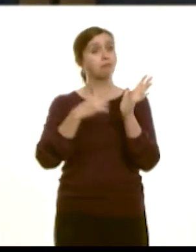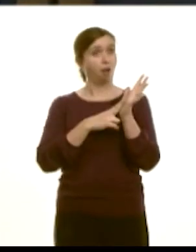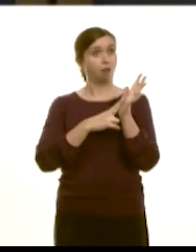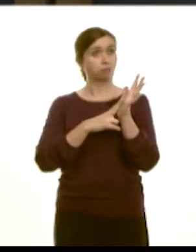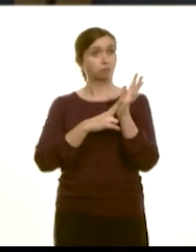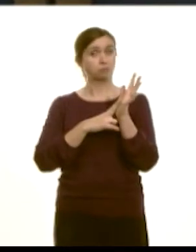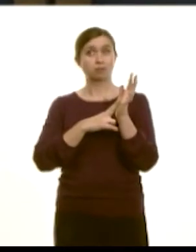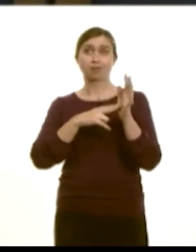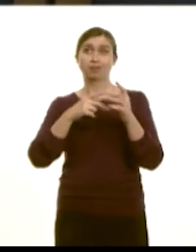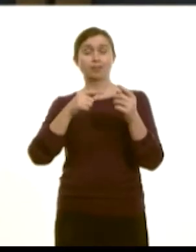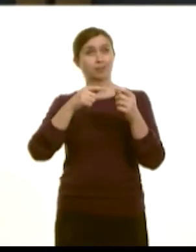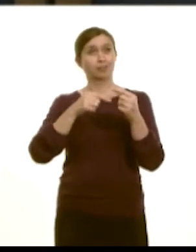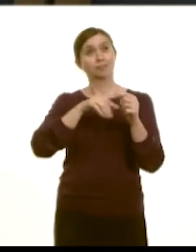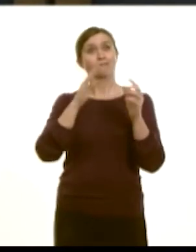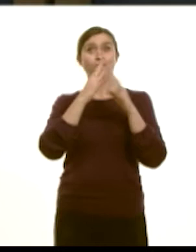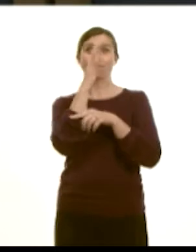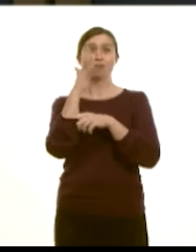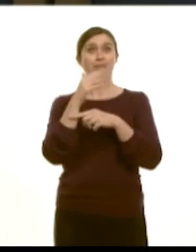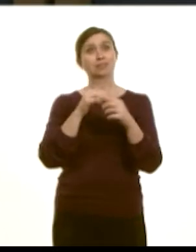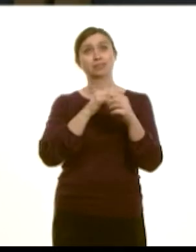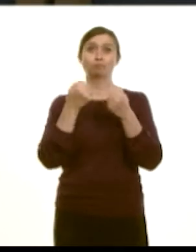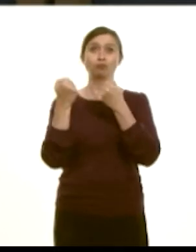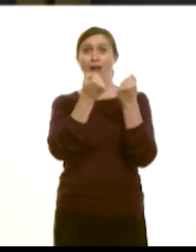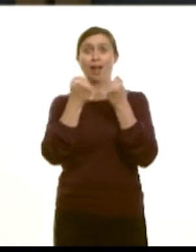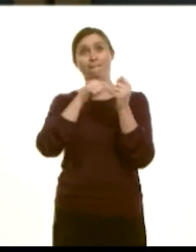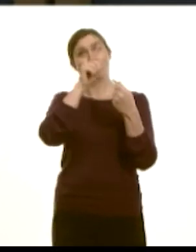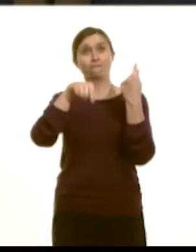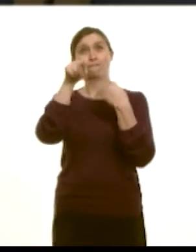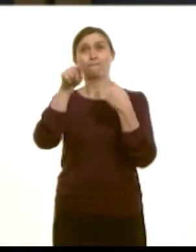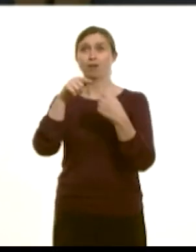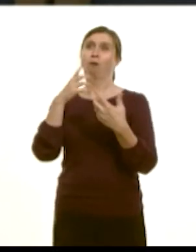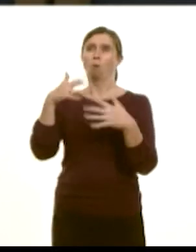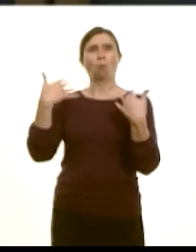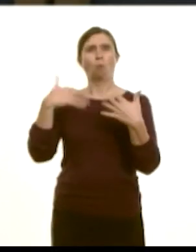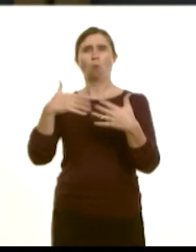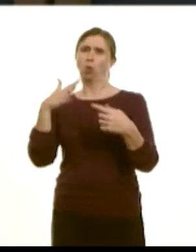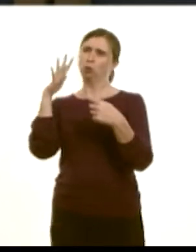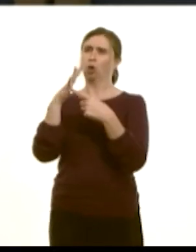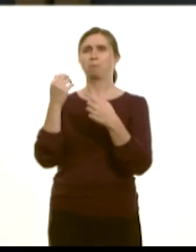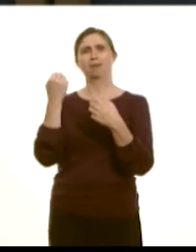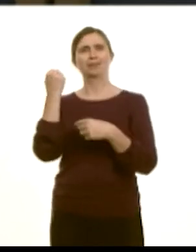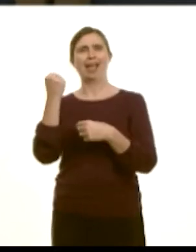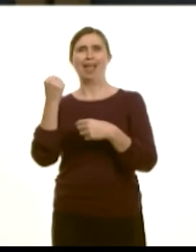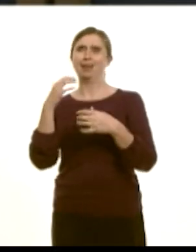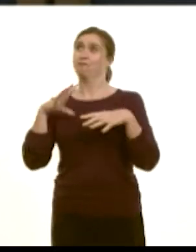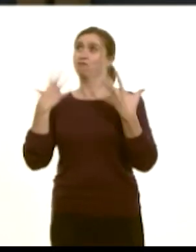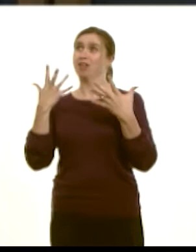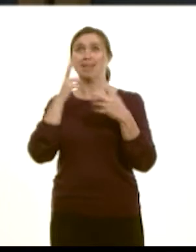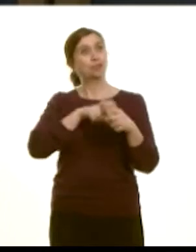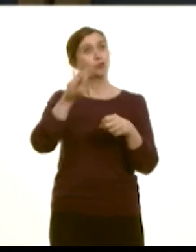of the top-10 most popular free attractions in Wales. I recently attended a public meeting hosted by the friends of Cwmcarn forest drive.